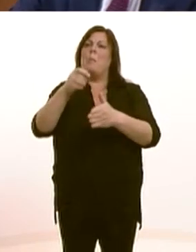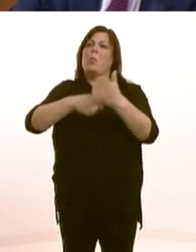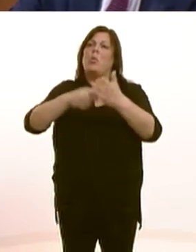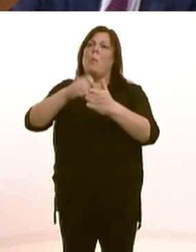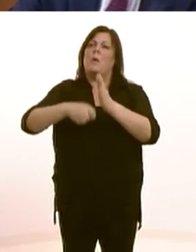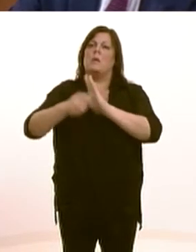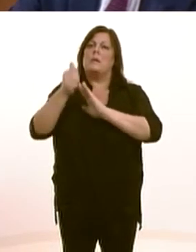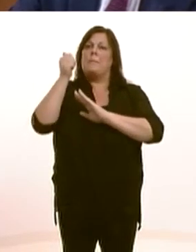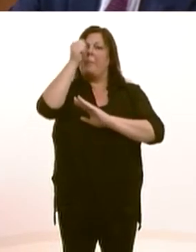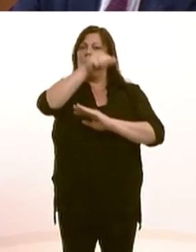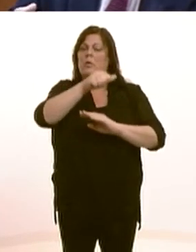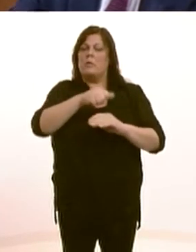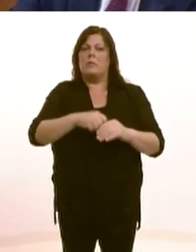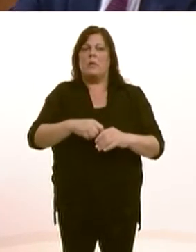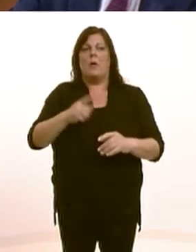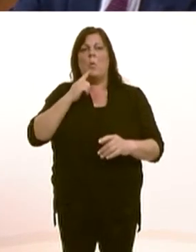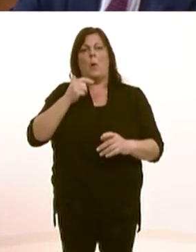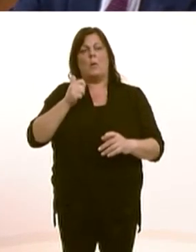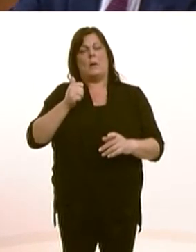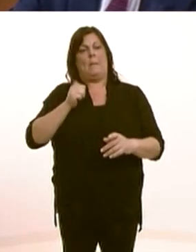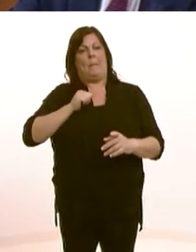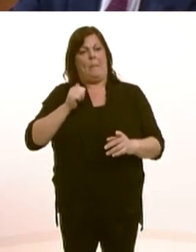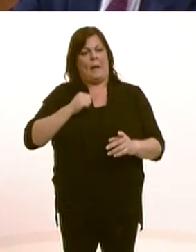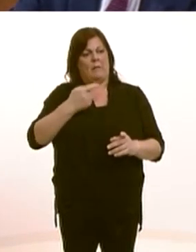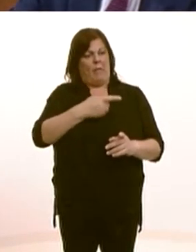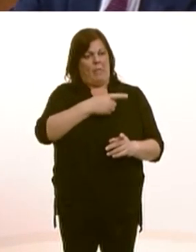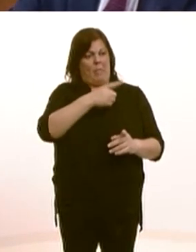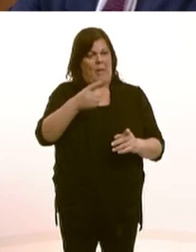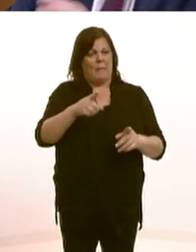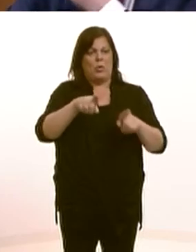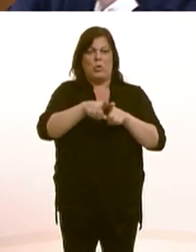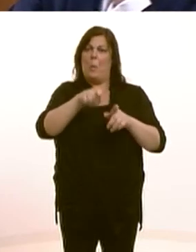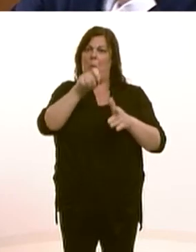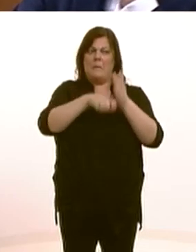We would expect the public sector in Wales, of course, to procure locally as much as possible and thatís been successful.